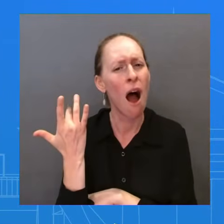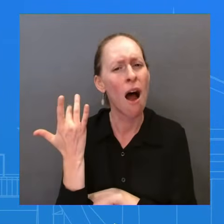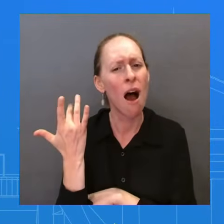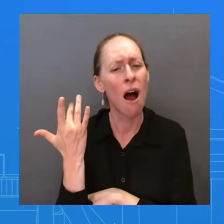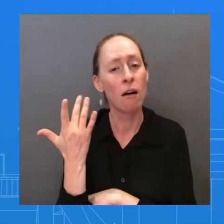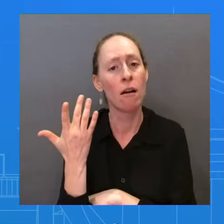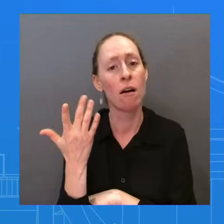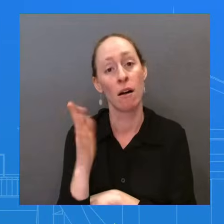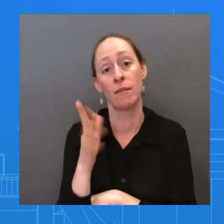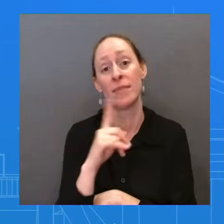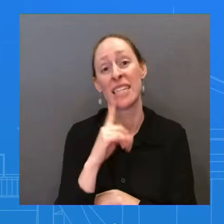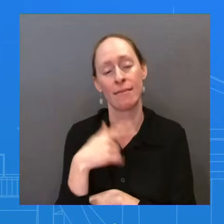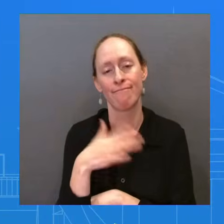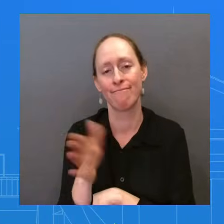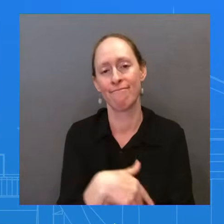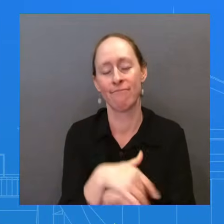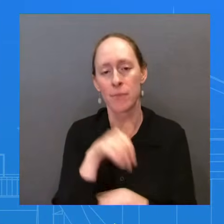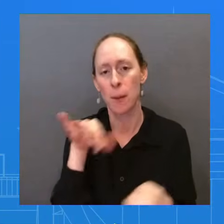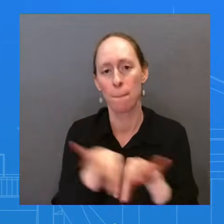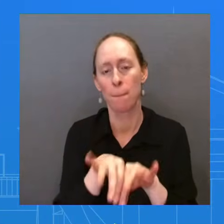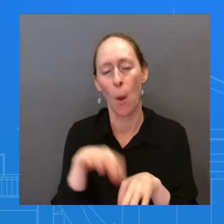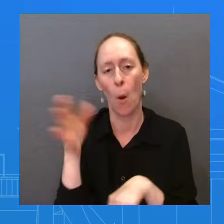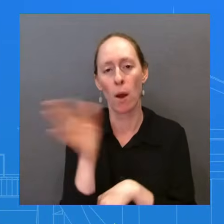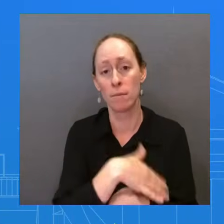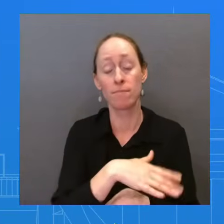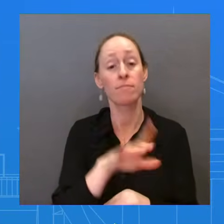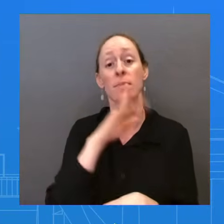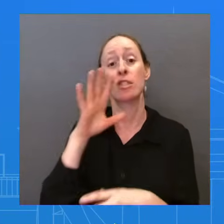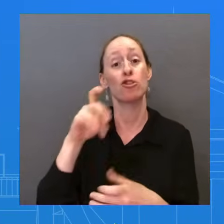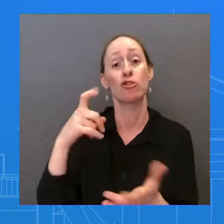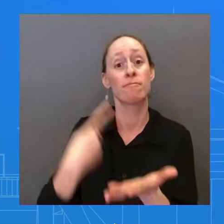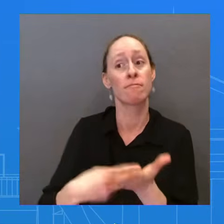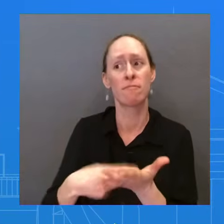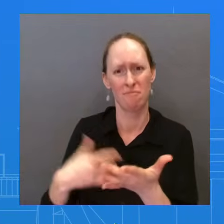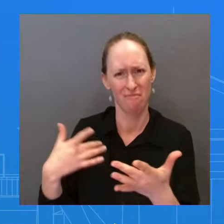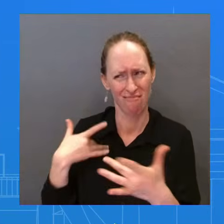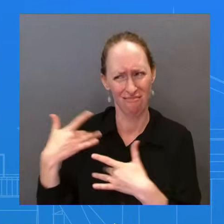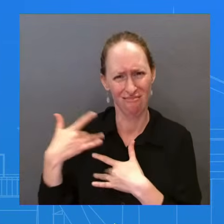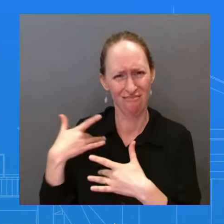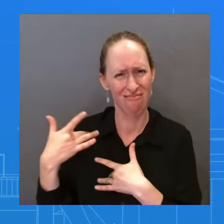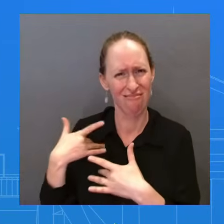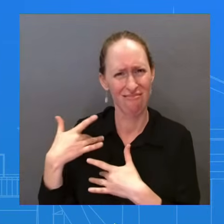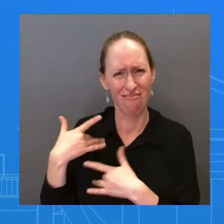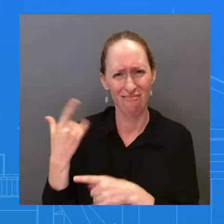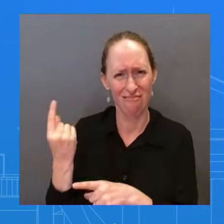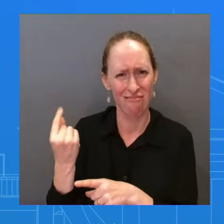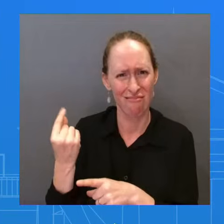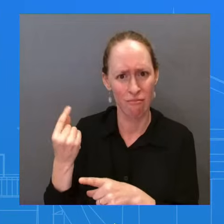The major concern is that with each and every one of these launches, whether it fails or succeeds,